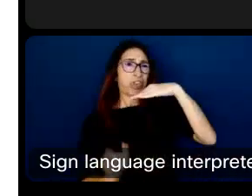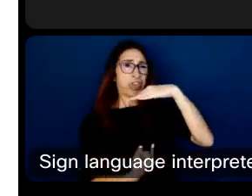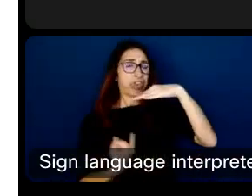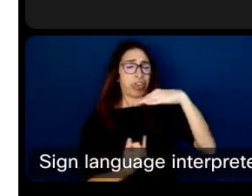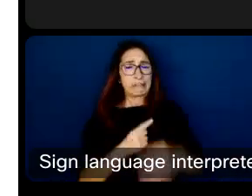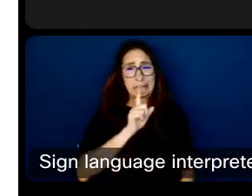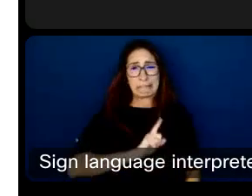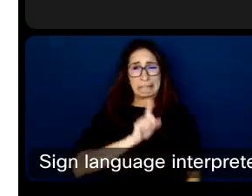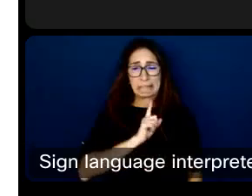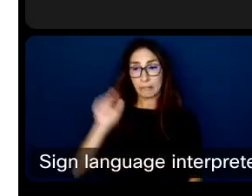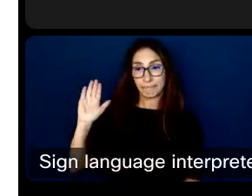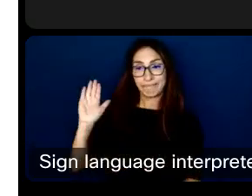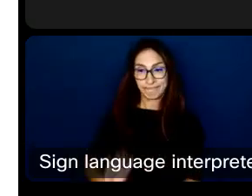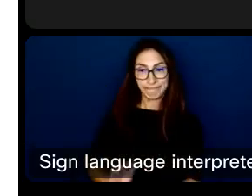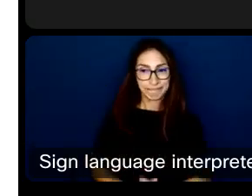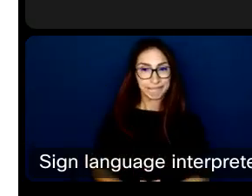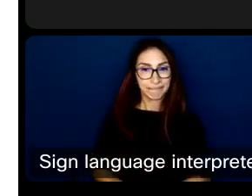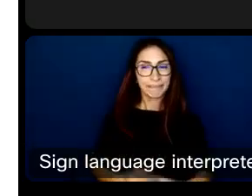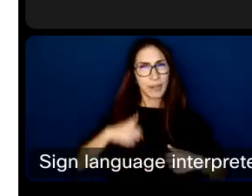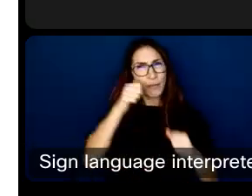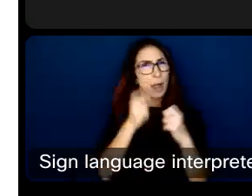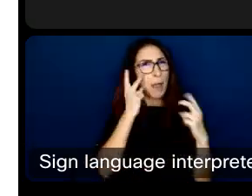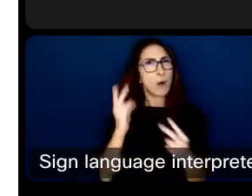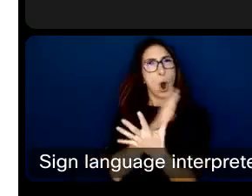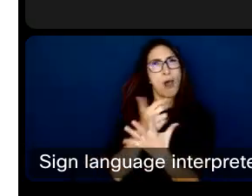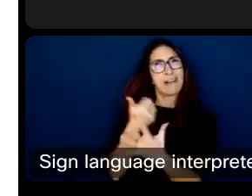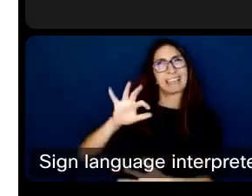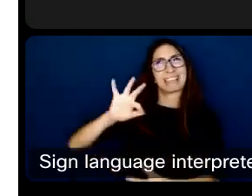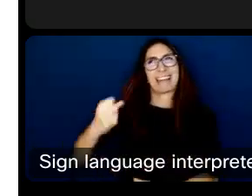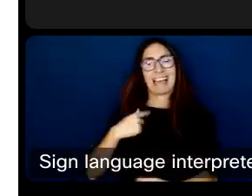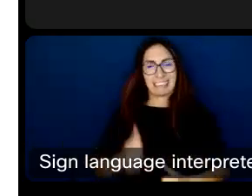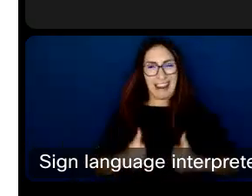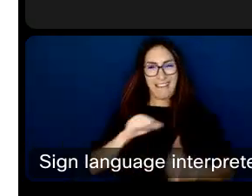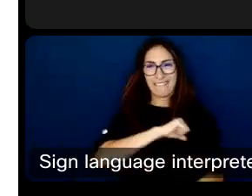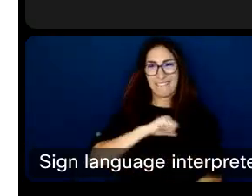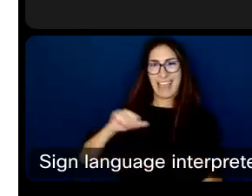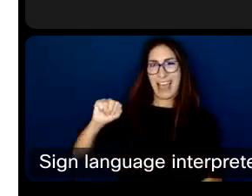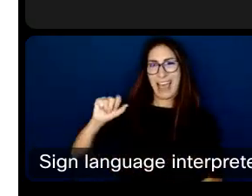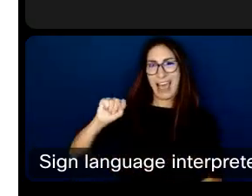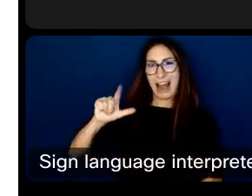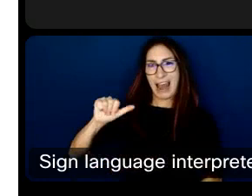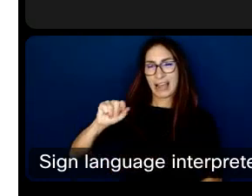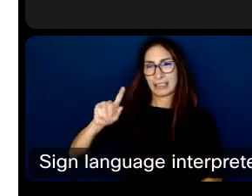90s, we'd have what's called pwarties, which is PWARTY, so